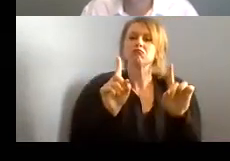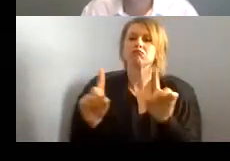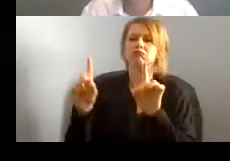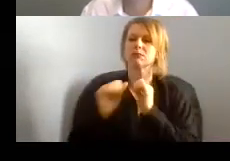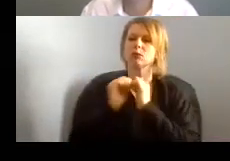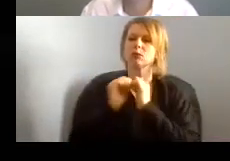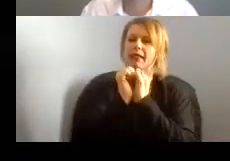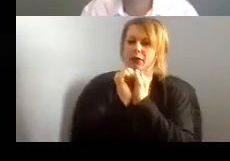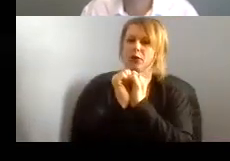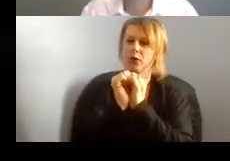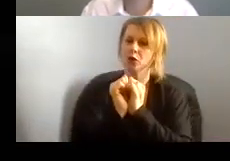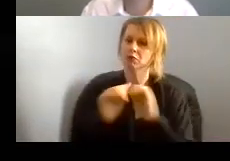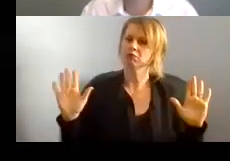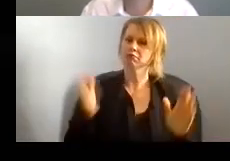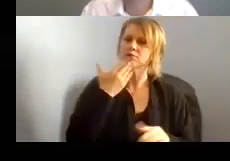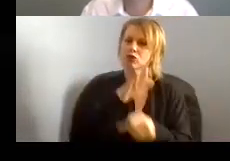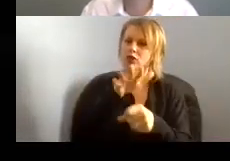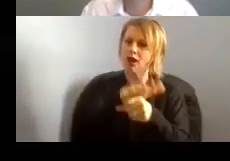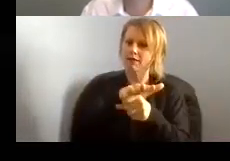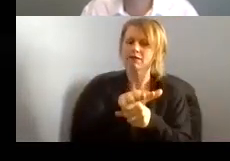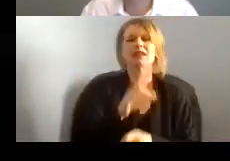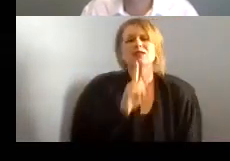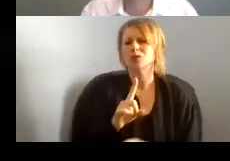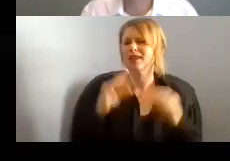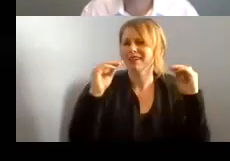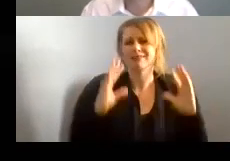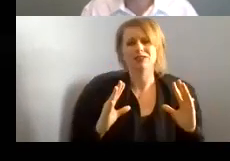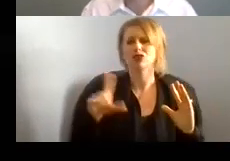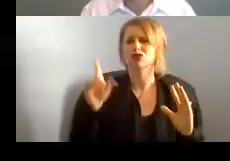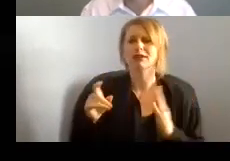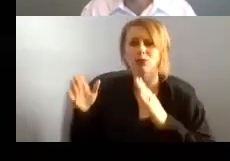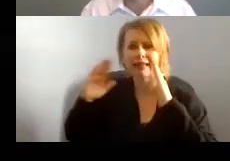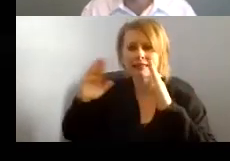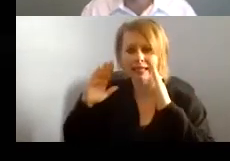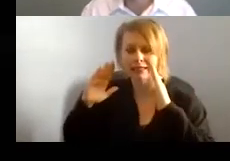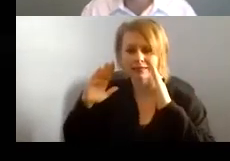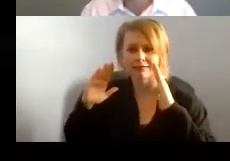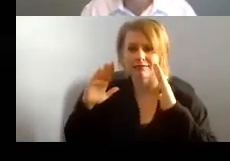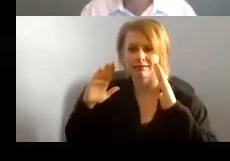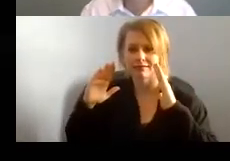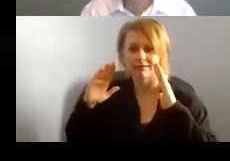doing with children now. They’re just going to be listening to the music together. So, as I go over this, the goal is not